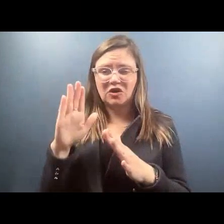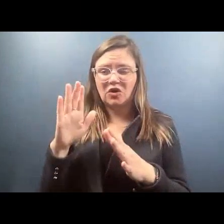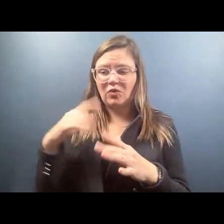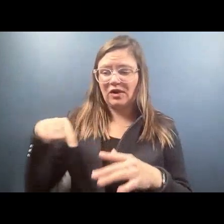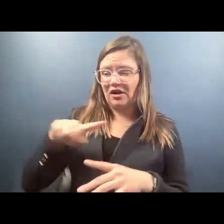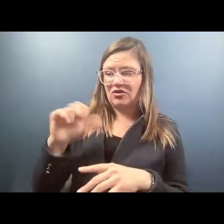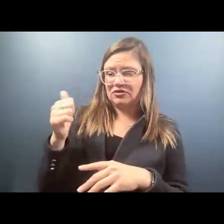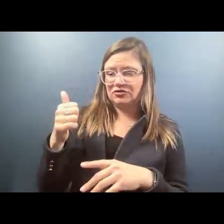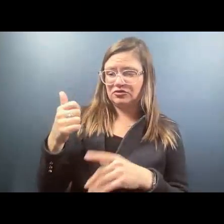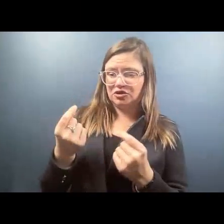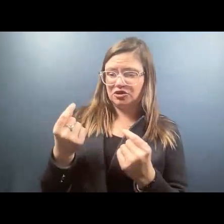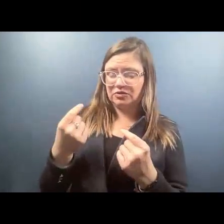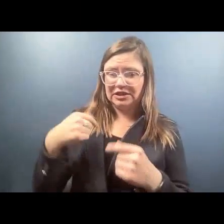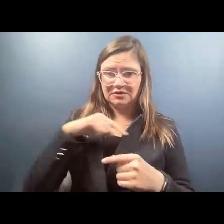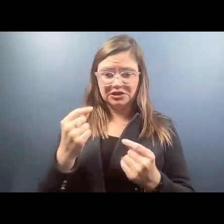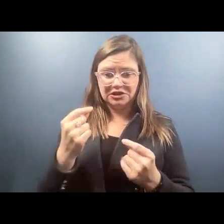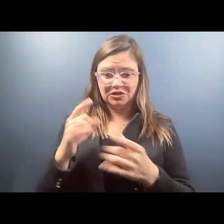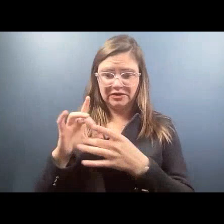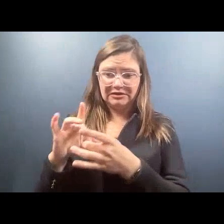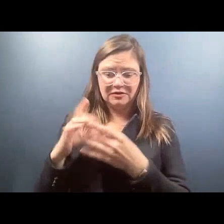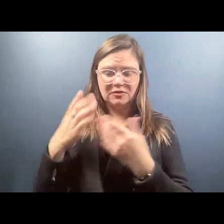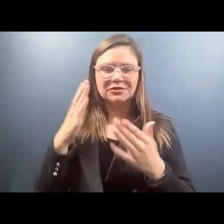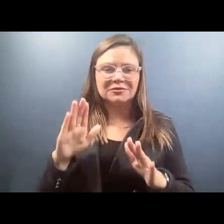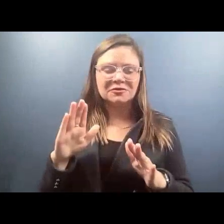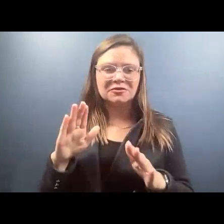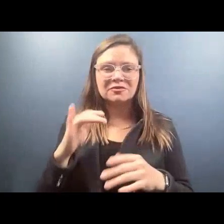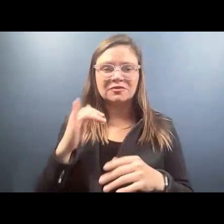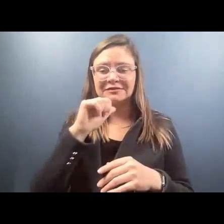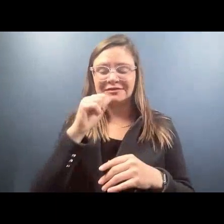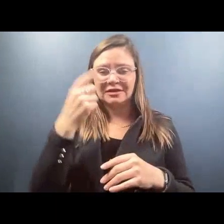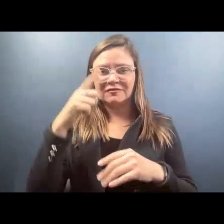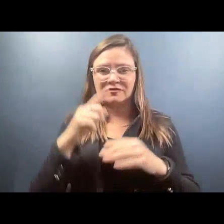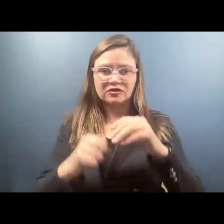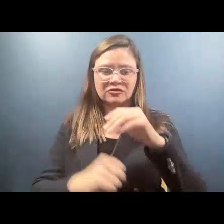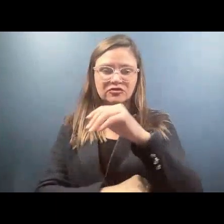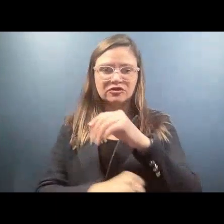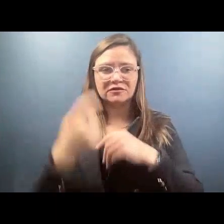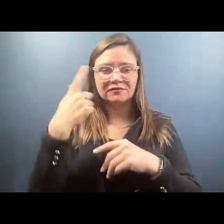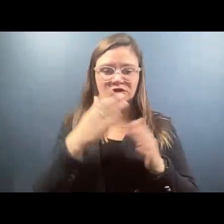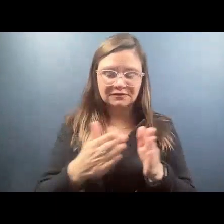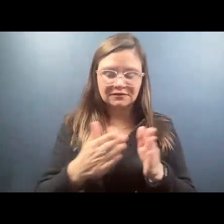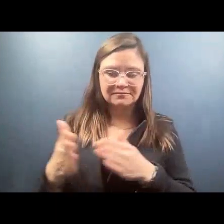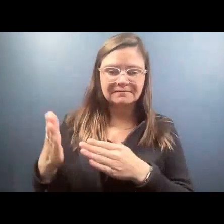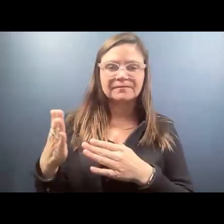So had it not been for the structure of the strategy development coming from the teams.